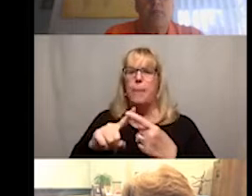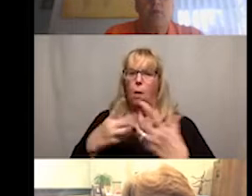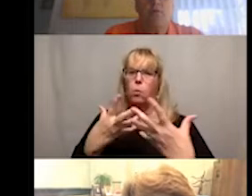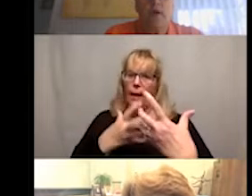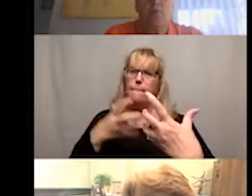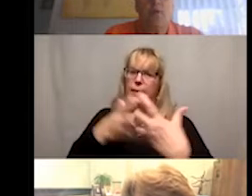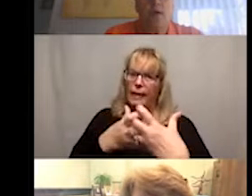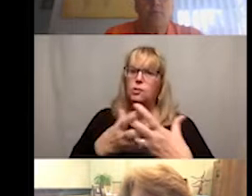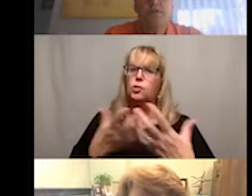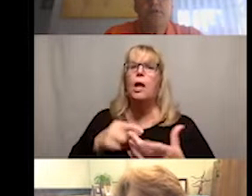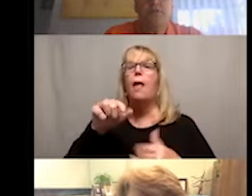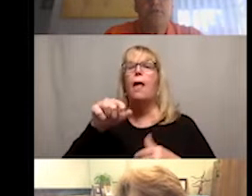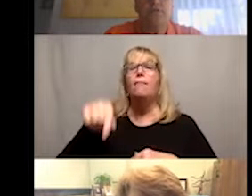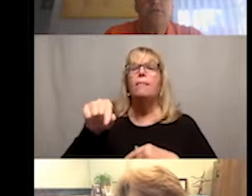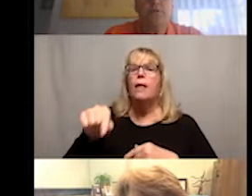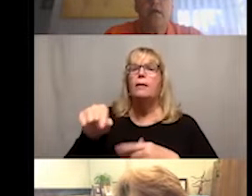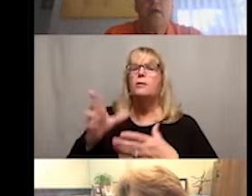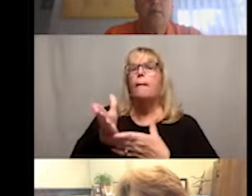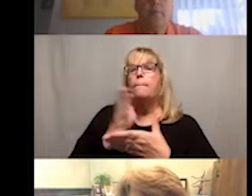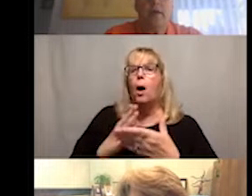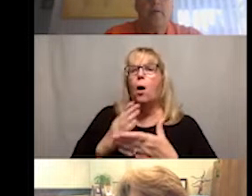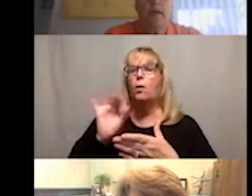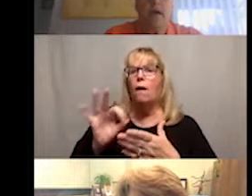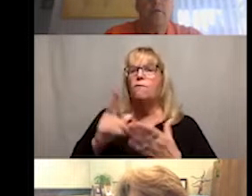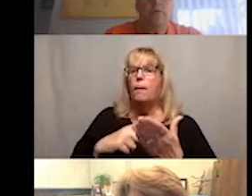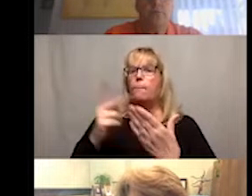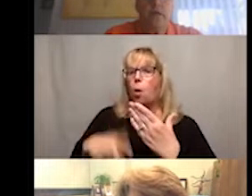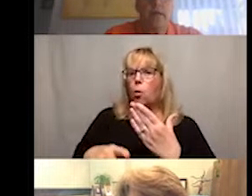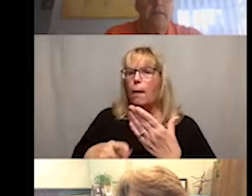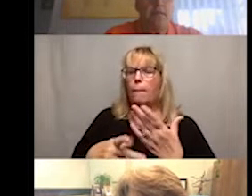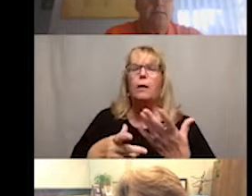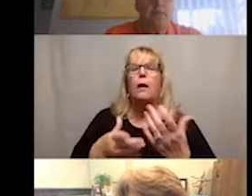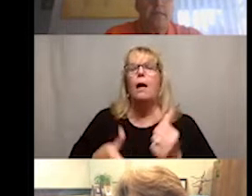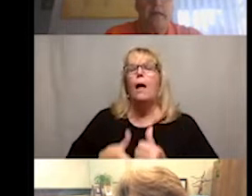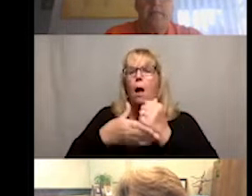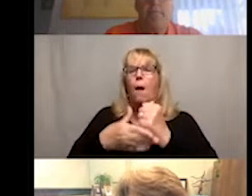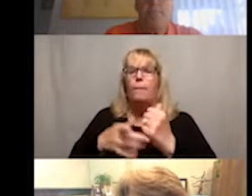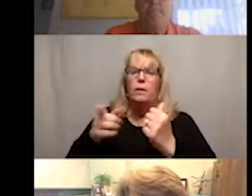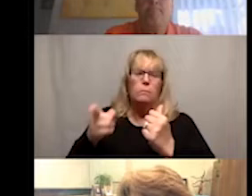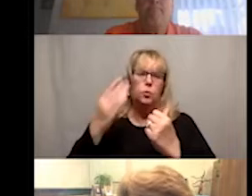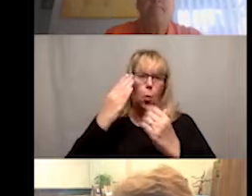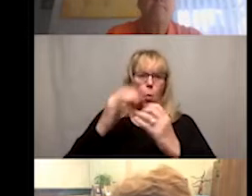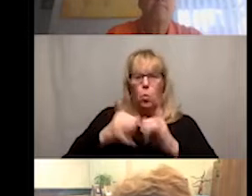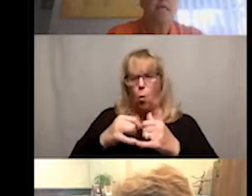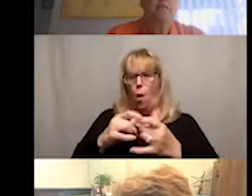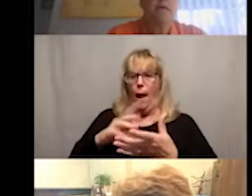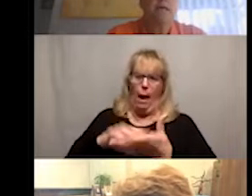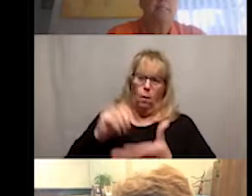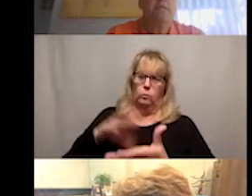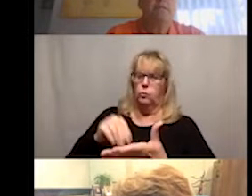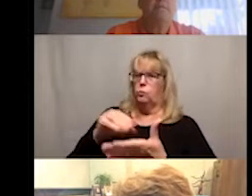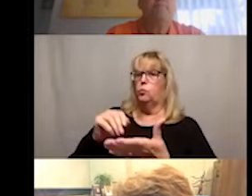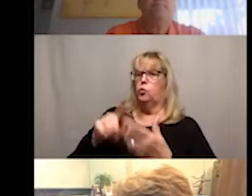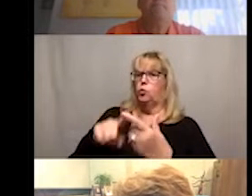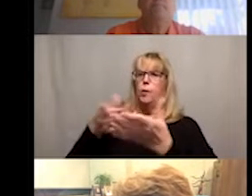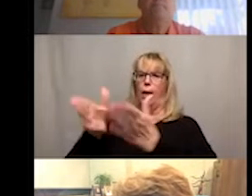program would help the students learn about how to do that and things like that next slide please